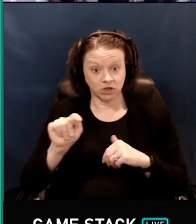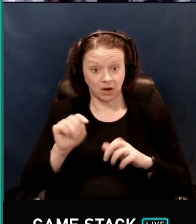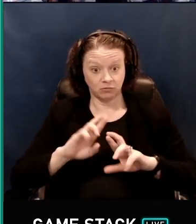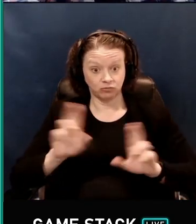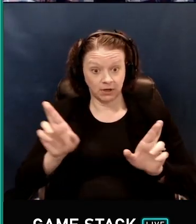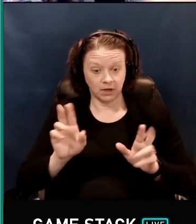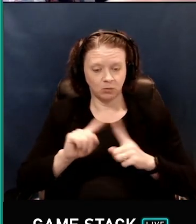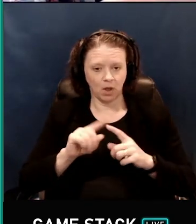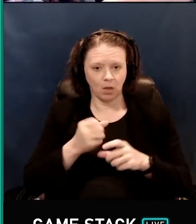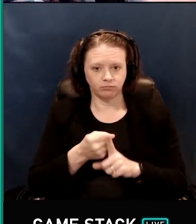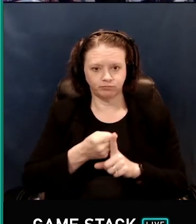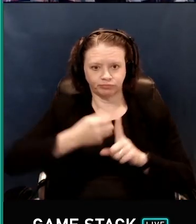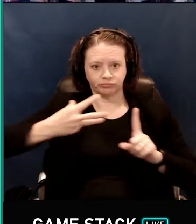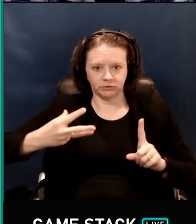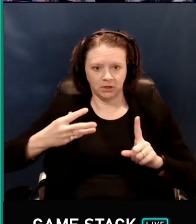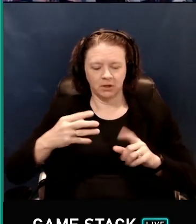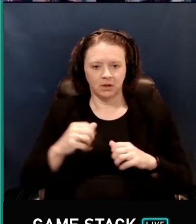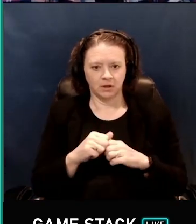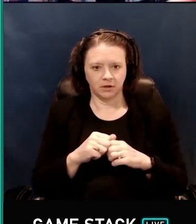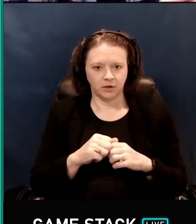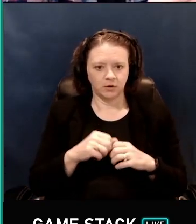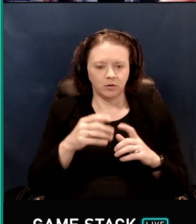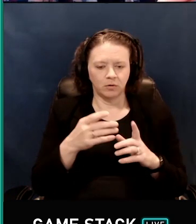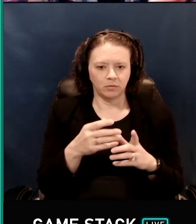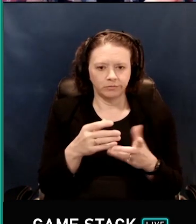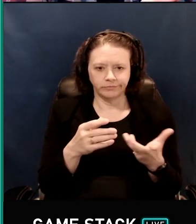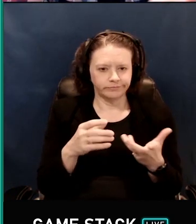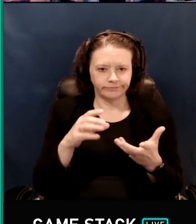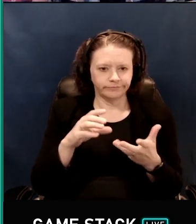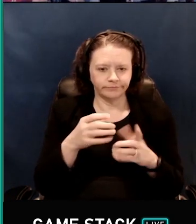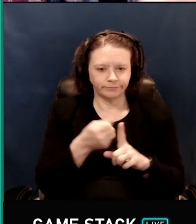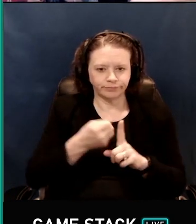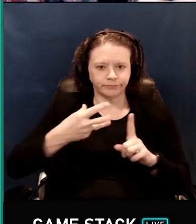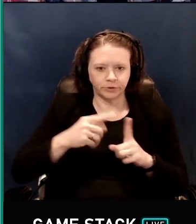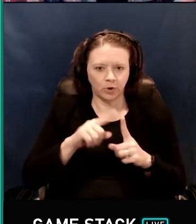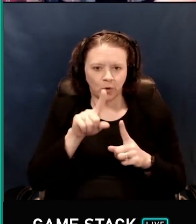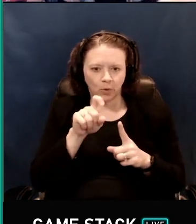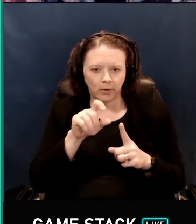You decompress 250 gigabytes or 200 gigabytes. The user doesn't really want a 150,